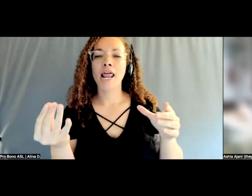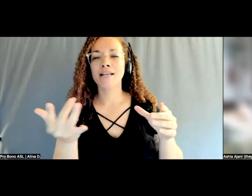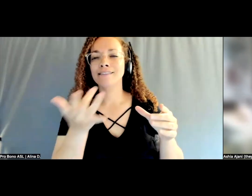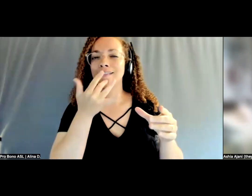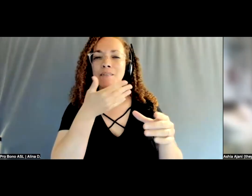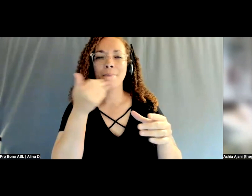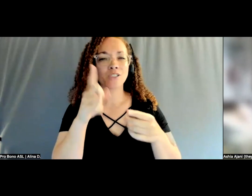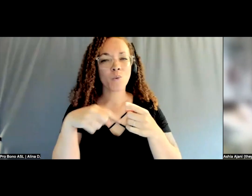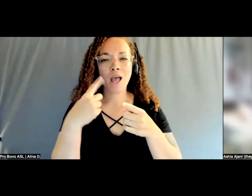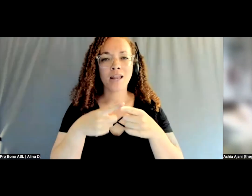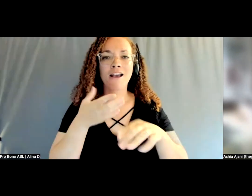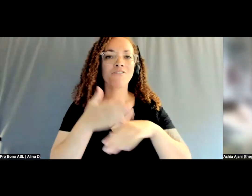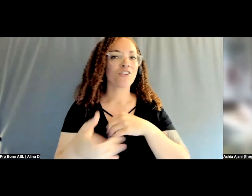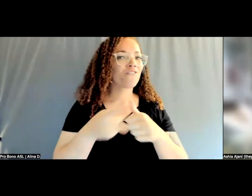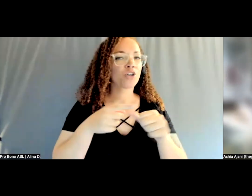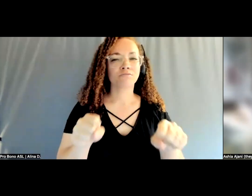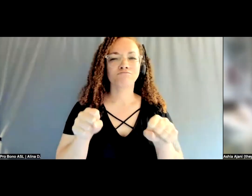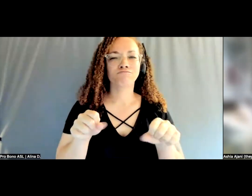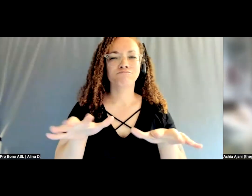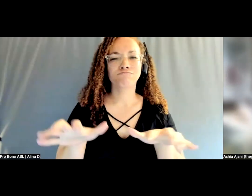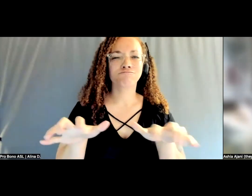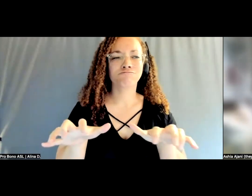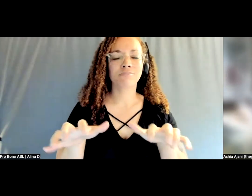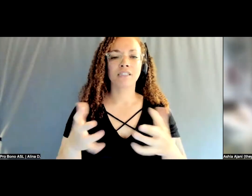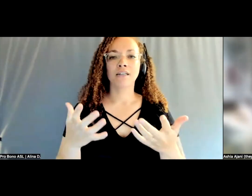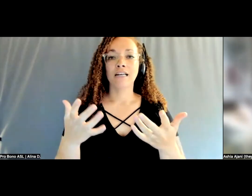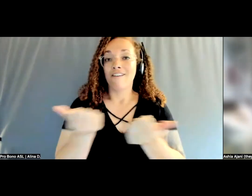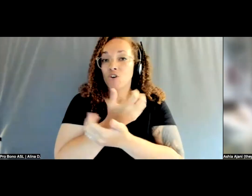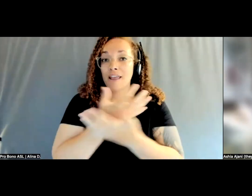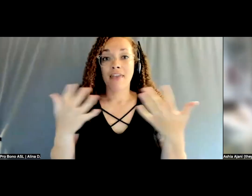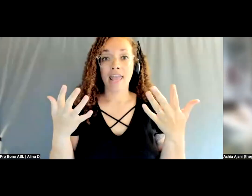After what could not survive falls to decay in service of more sumptuous fruit.